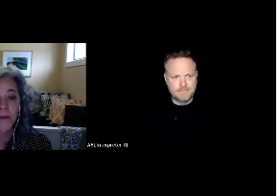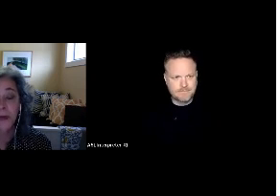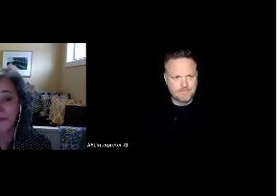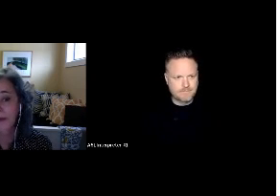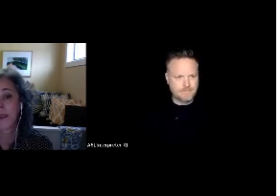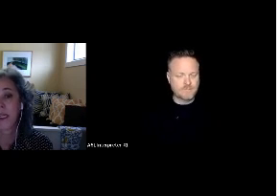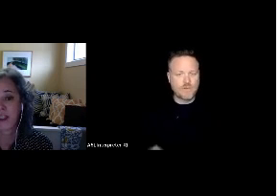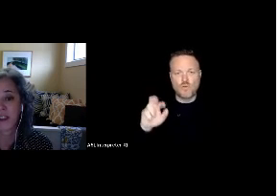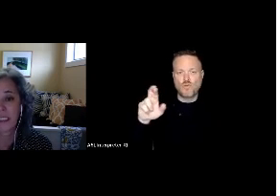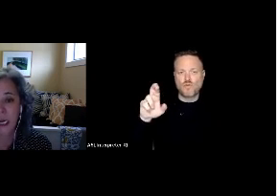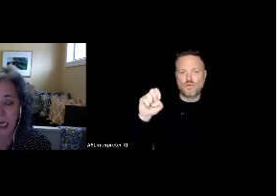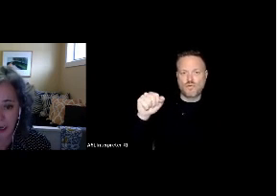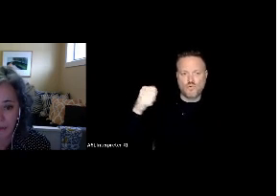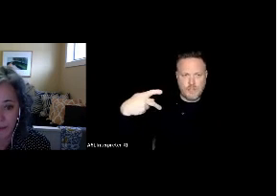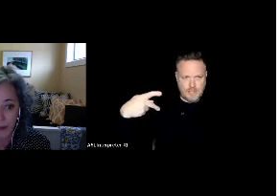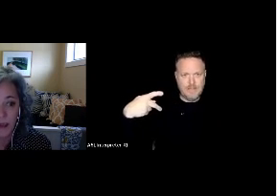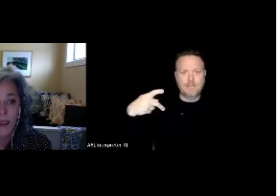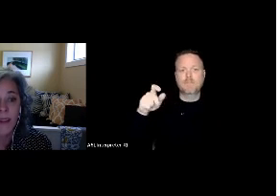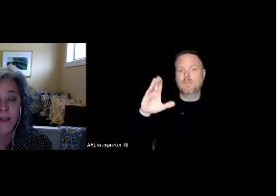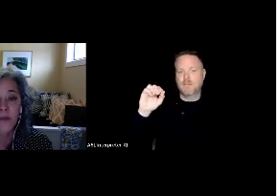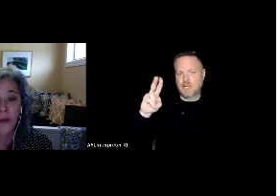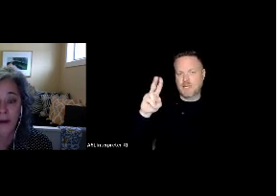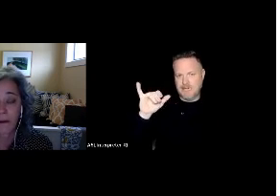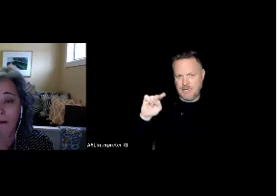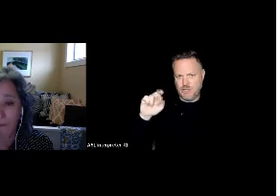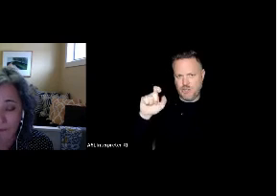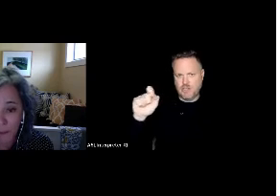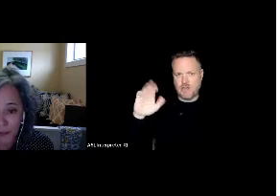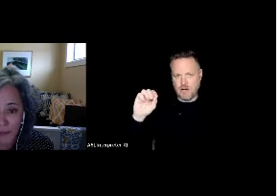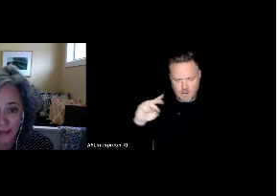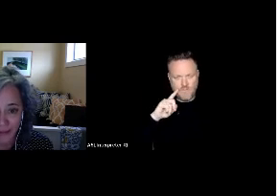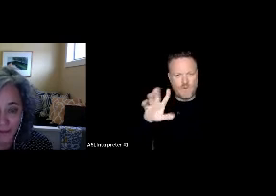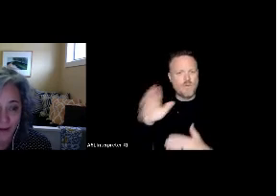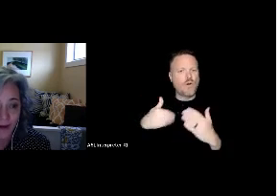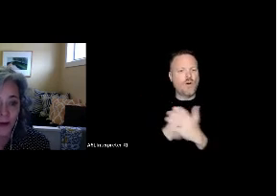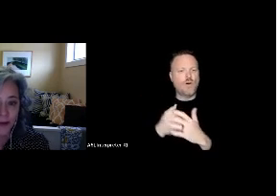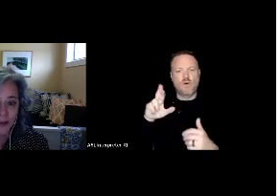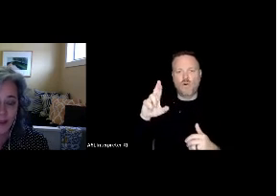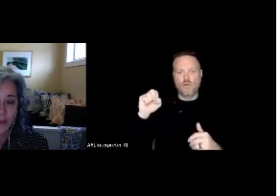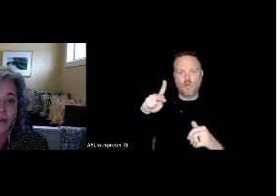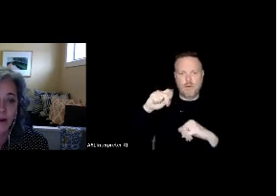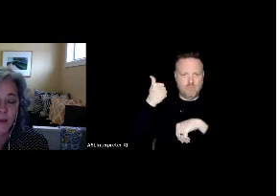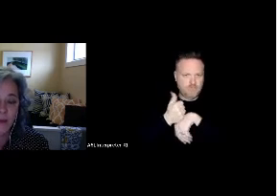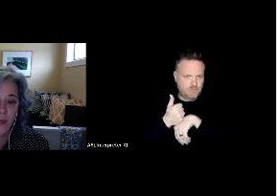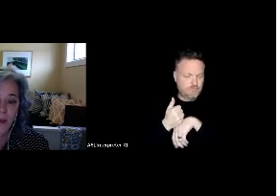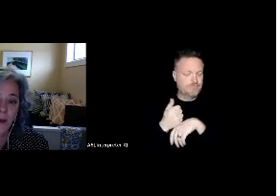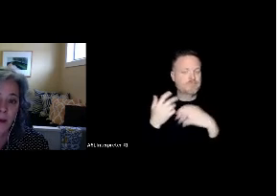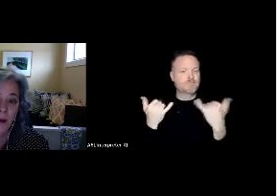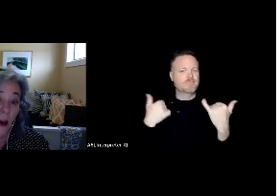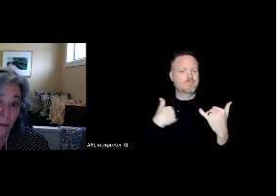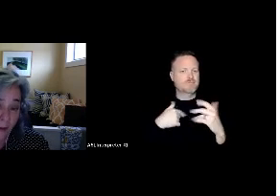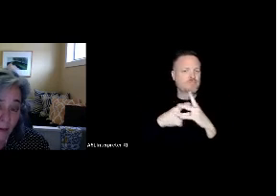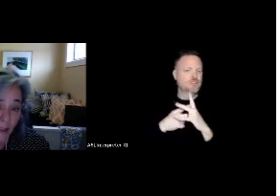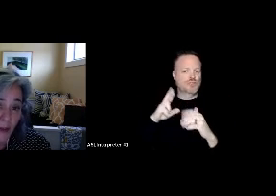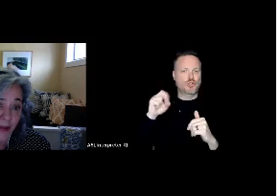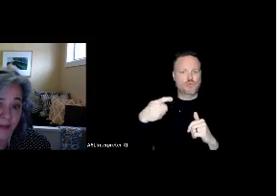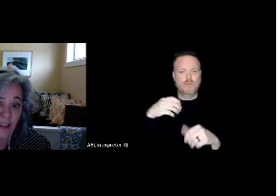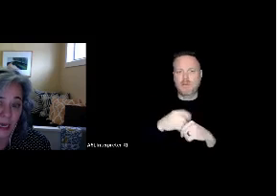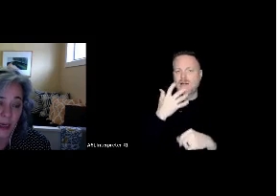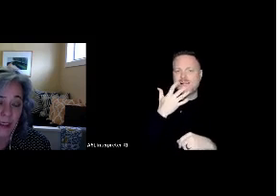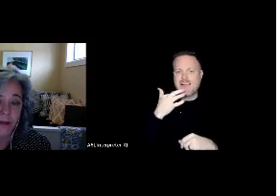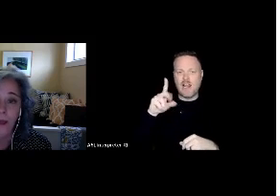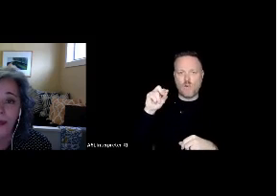REAPconcussion.com is where all of the REAP live. We started REAP in Colorado in 2009. The last